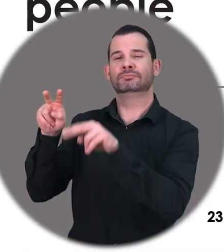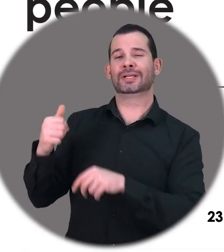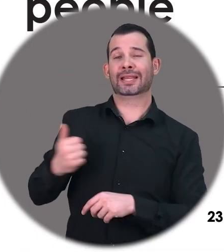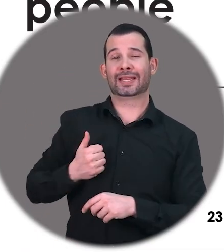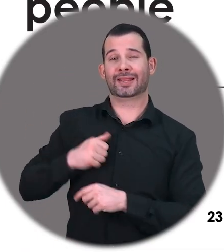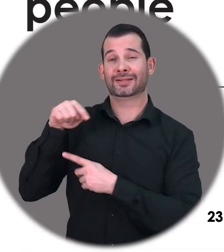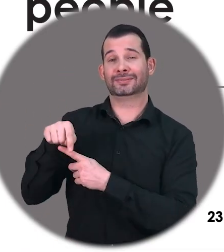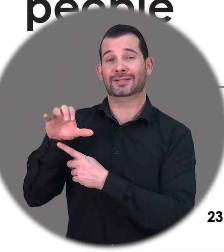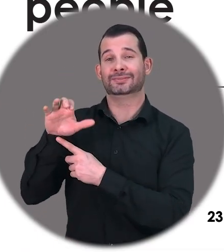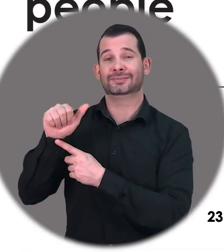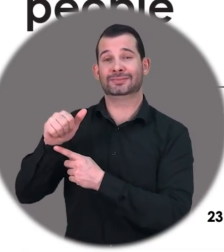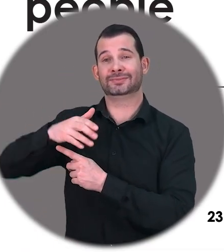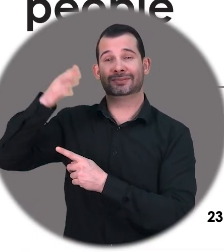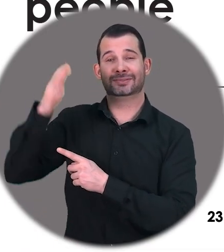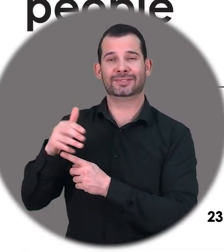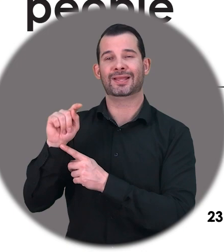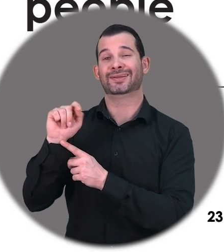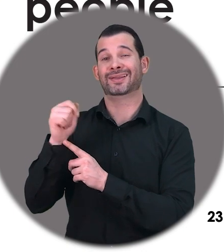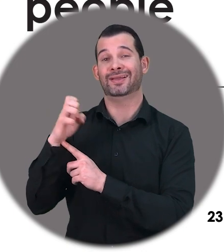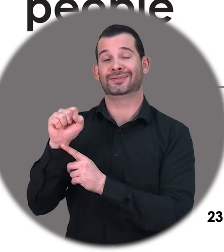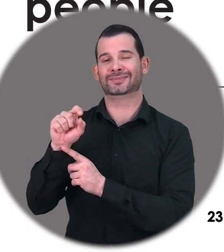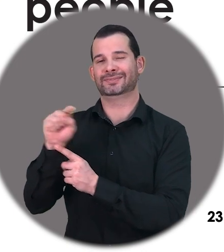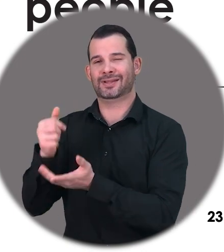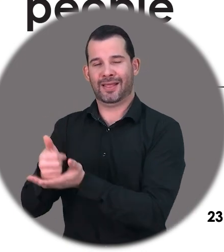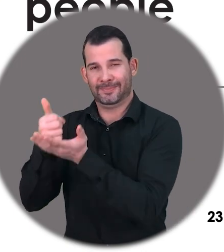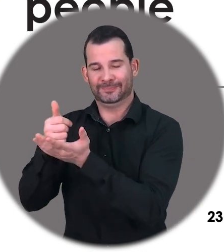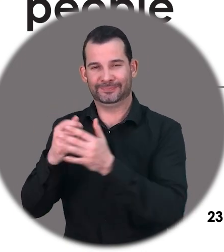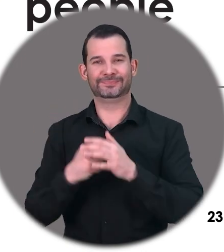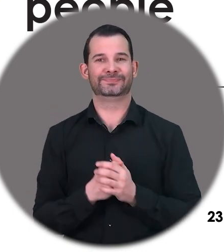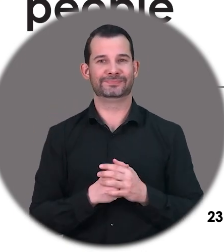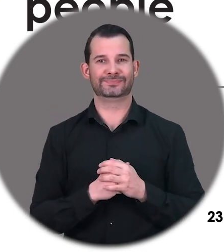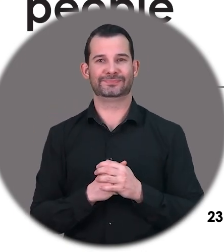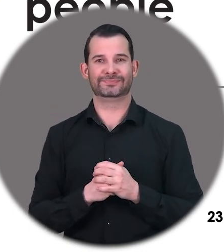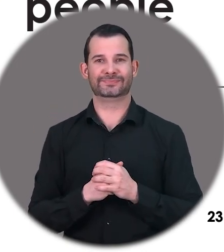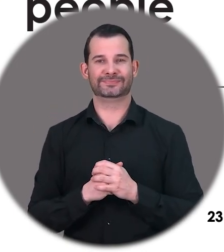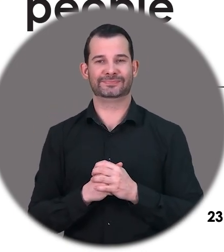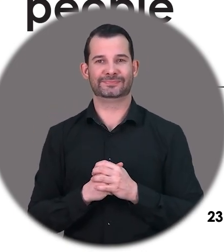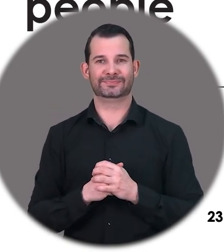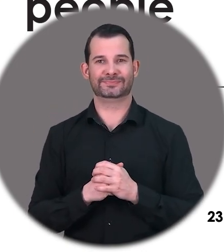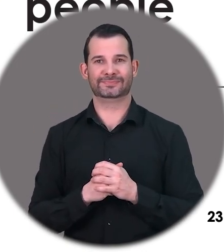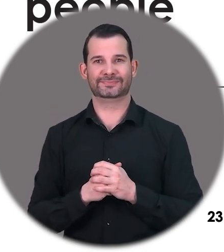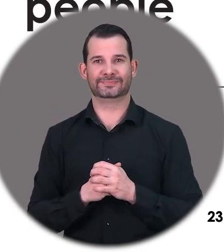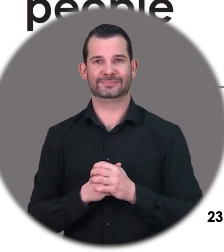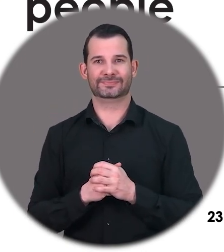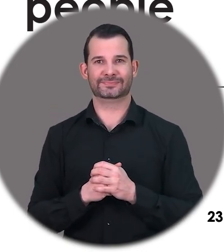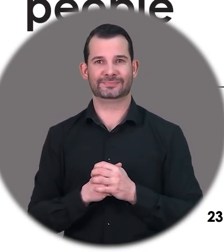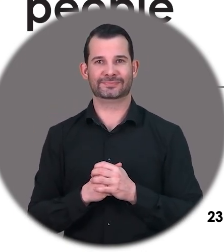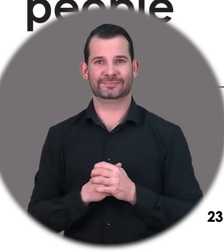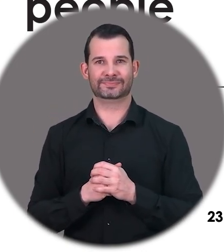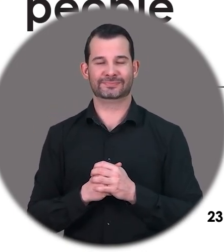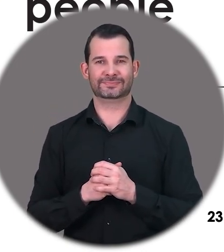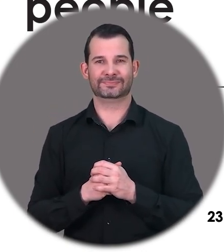go to canada.ca/taxes-help